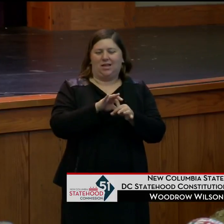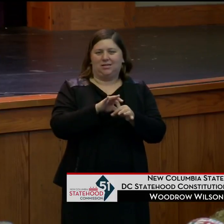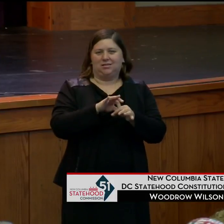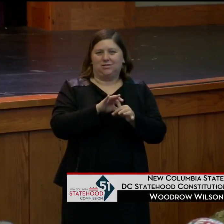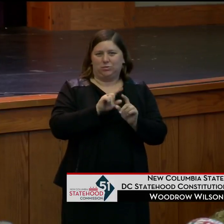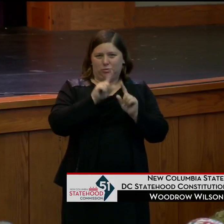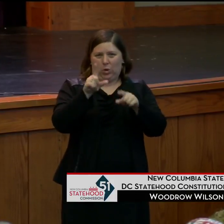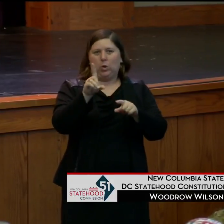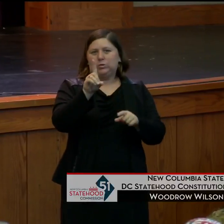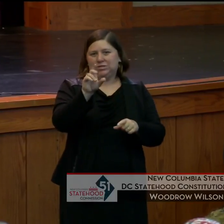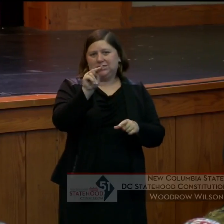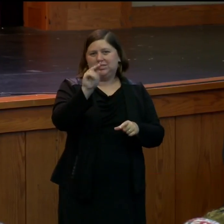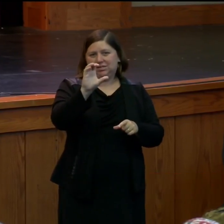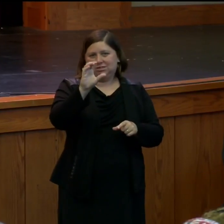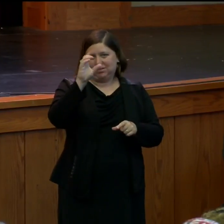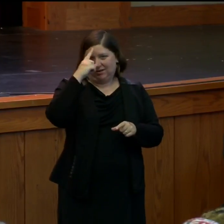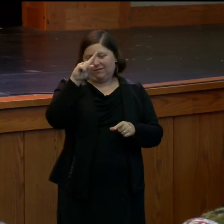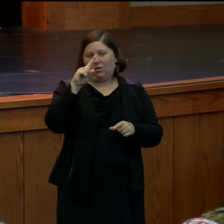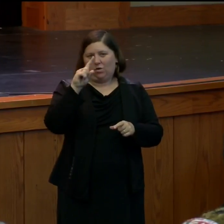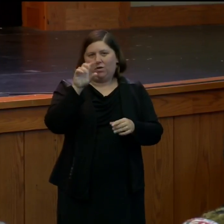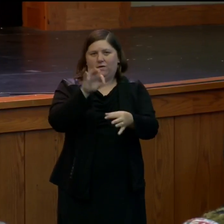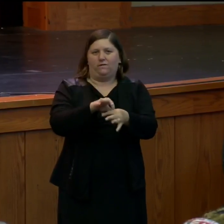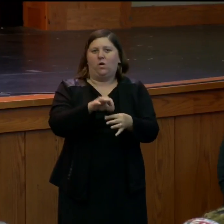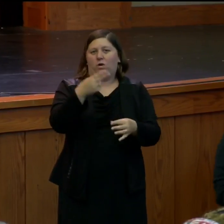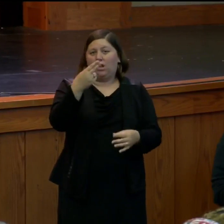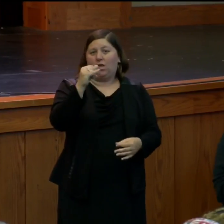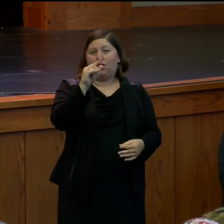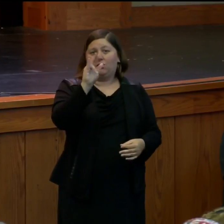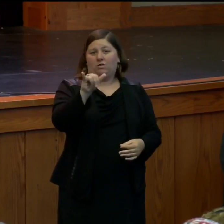DEMOCRATIC NATIONAL CONVENTION AND NOW I KNOW MY GOOD FRIEND